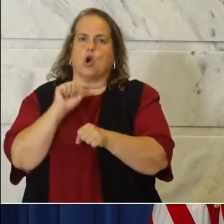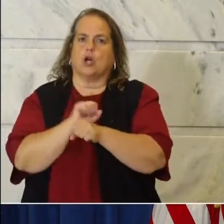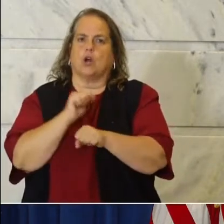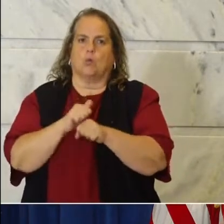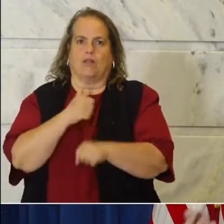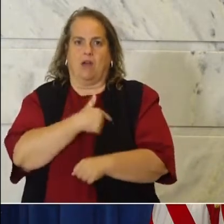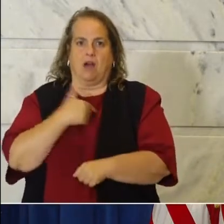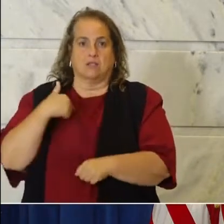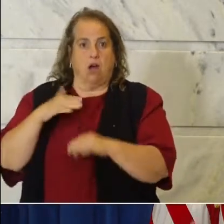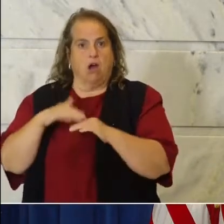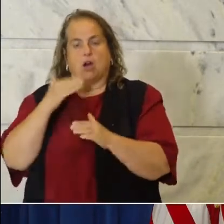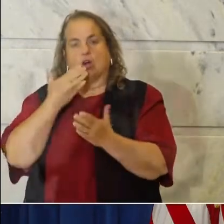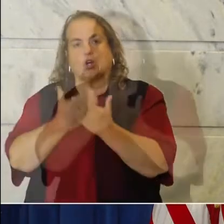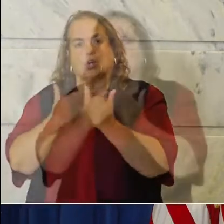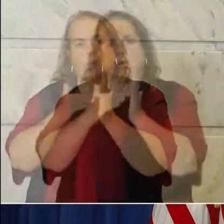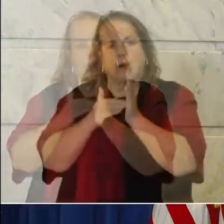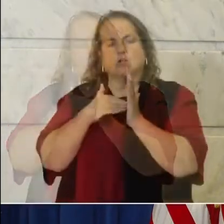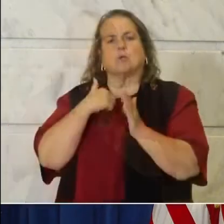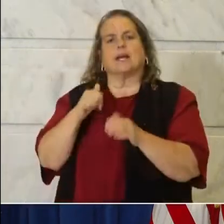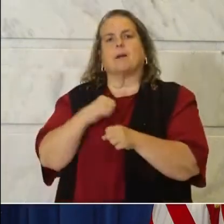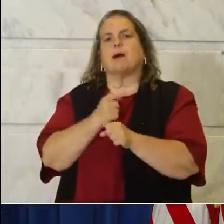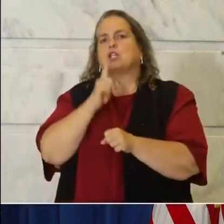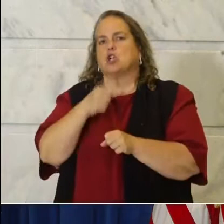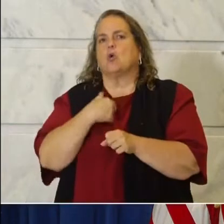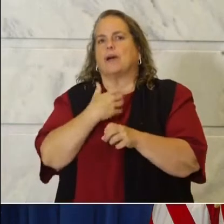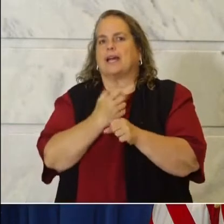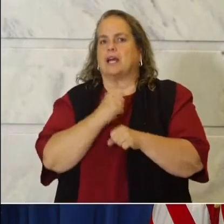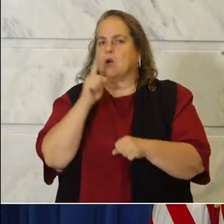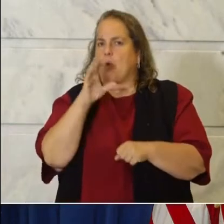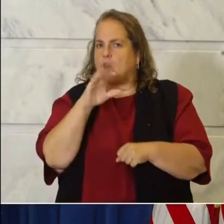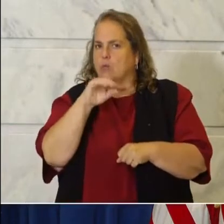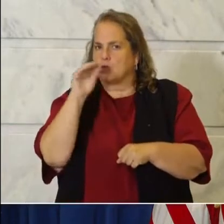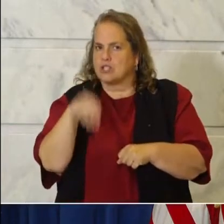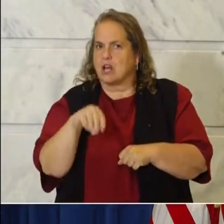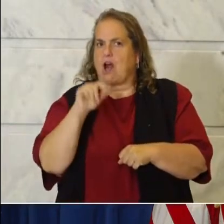ensure we get 100% of the drug that the federal government has allocated to us